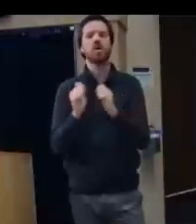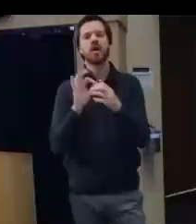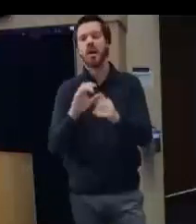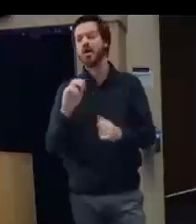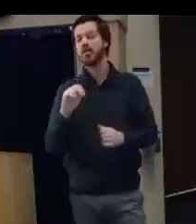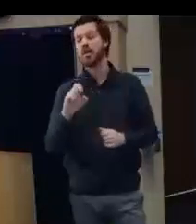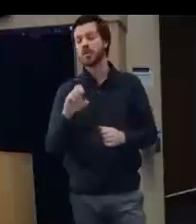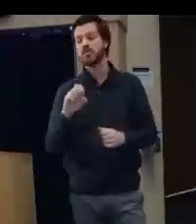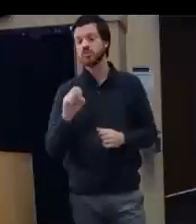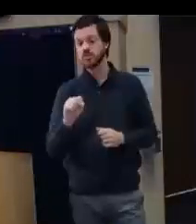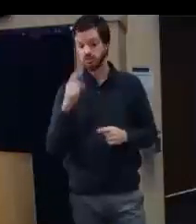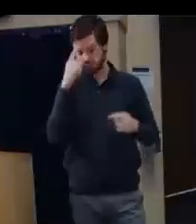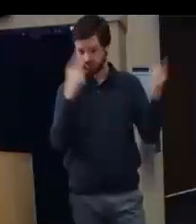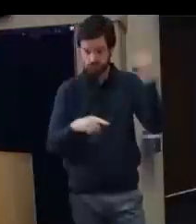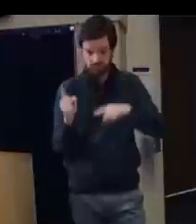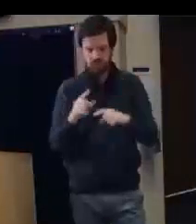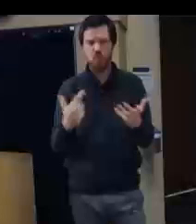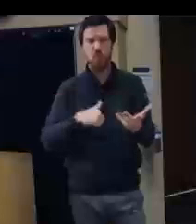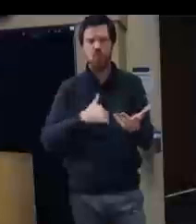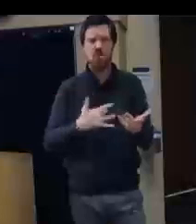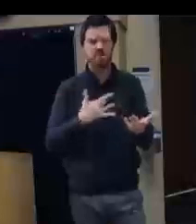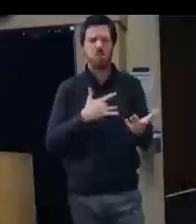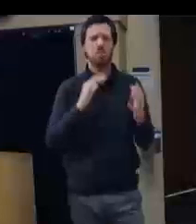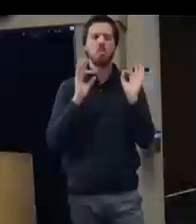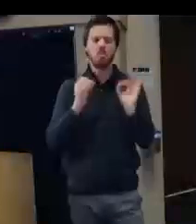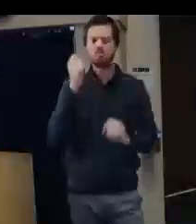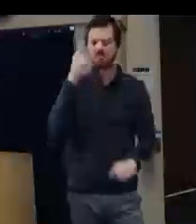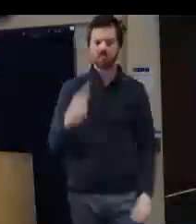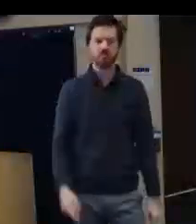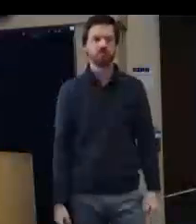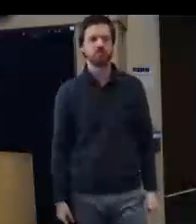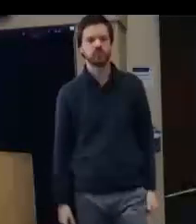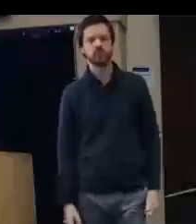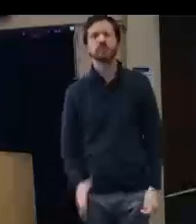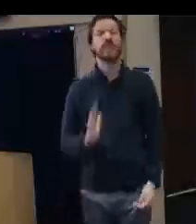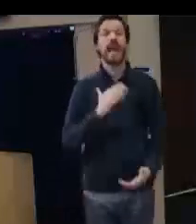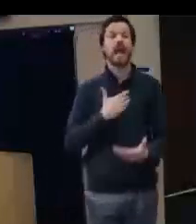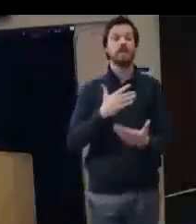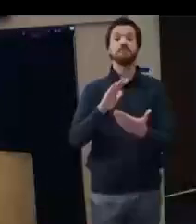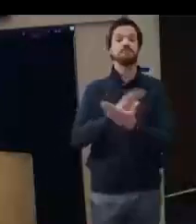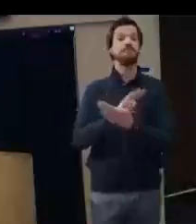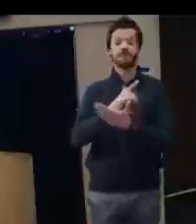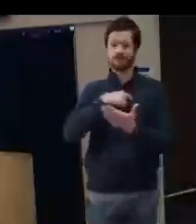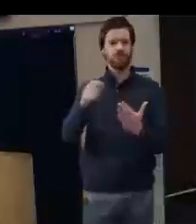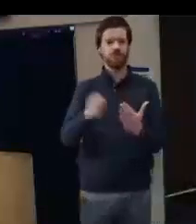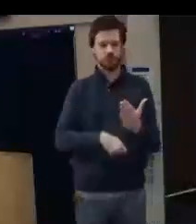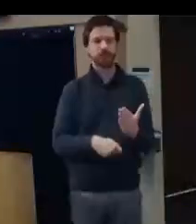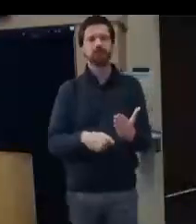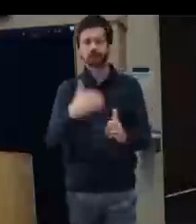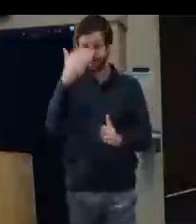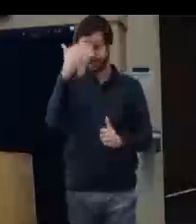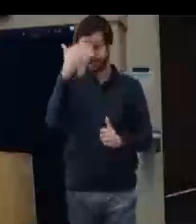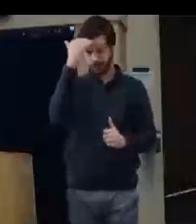what we think makes sense and in our paper we wrote this awareness of Psychosocial outcomes